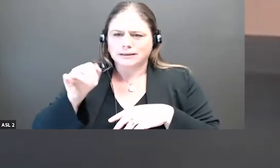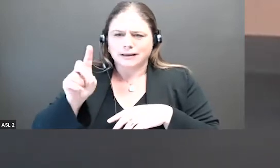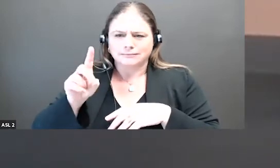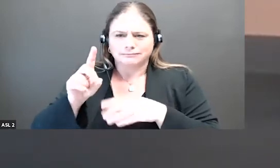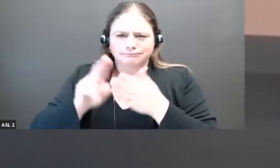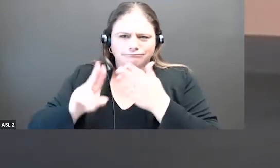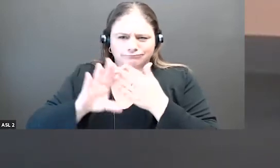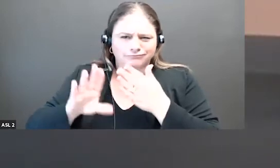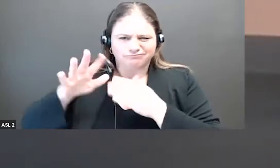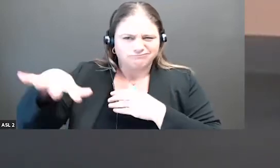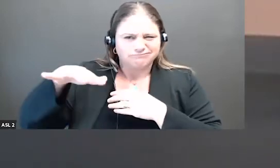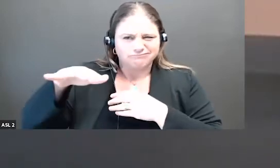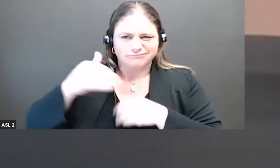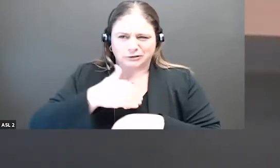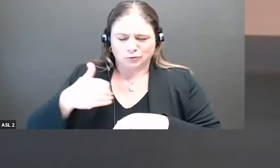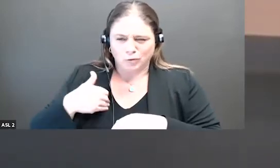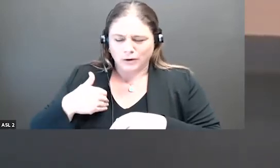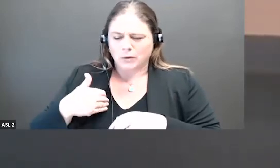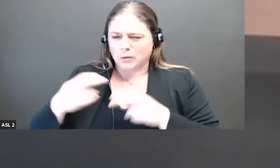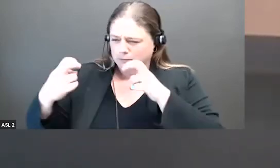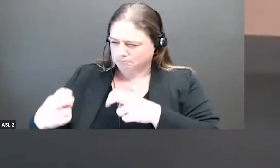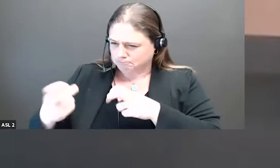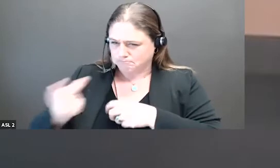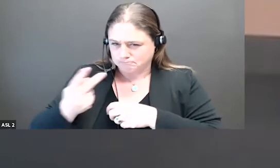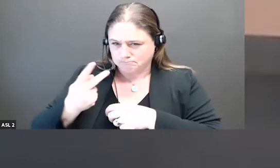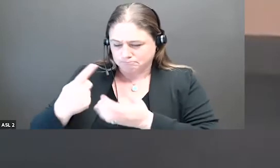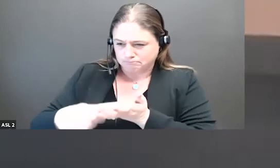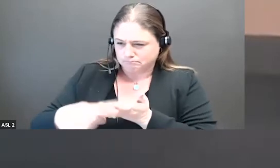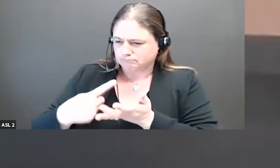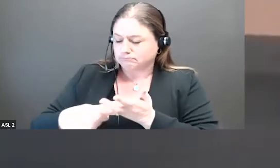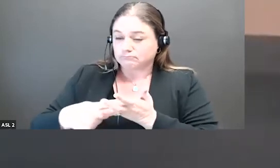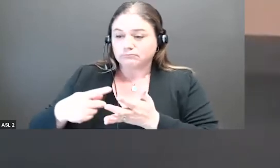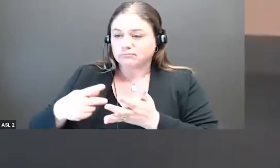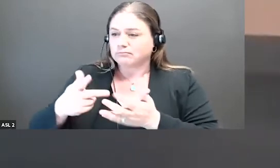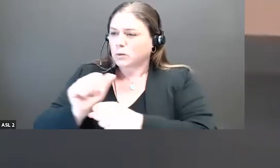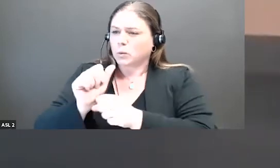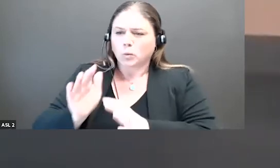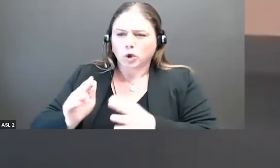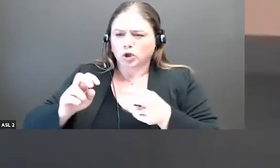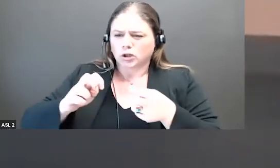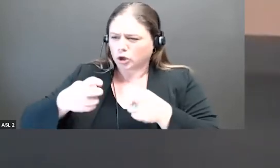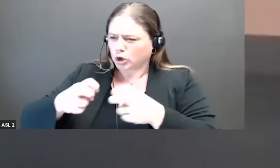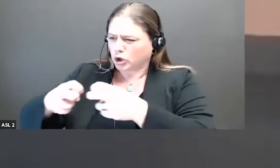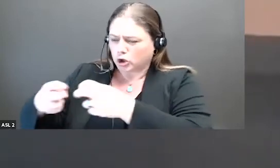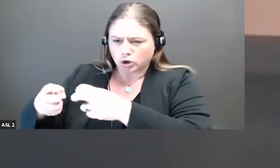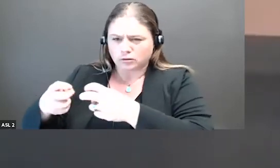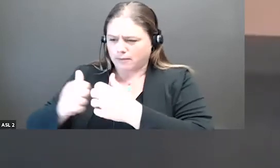to help immigrant injured workers whose lives had been really shattered by workplace disabilities,